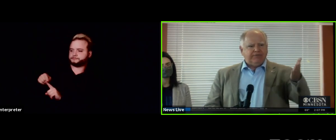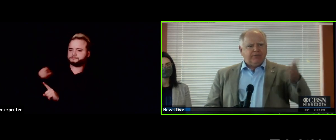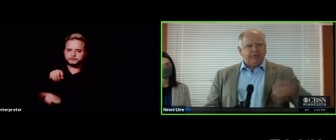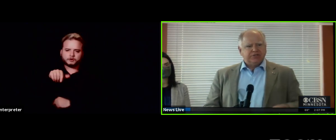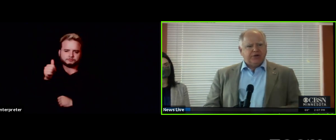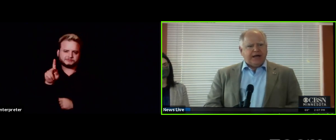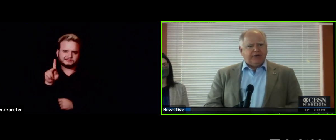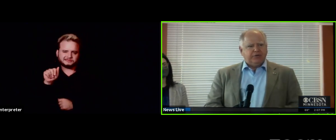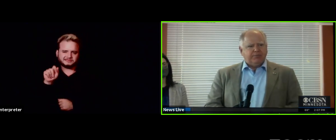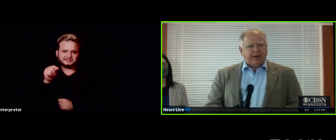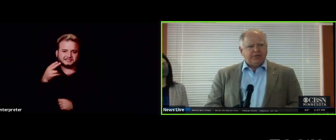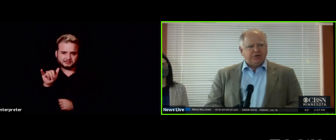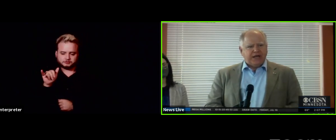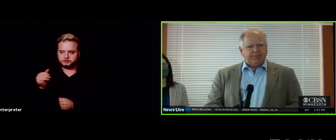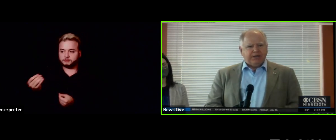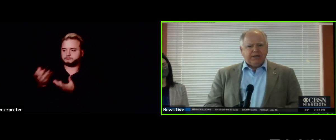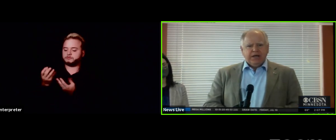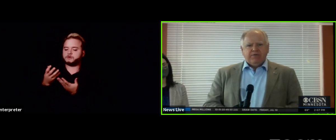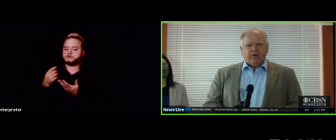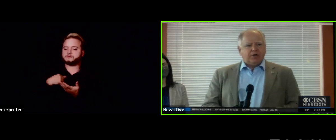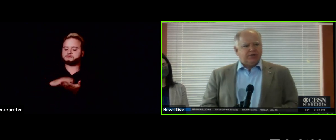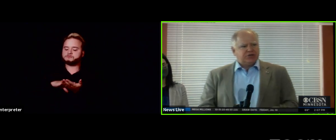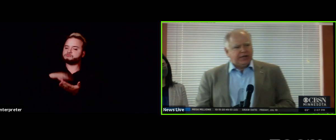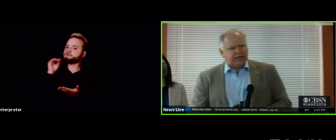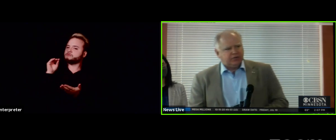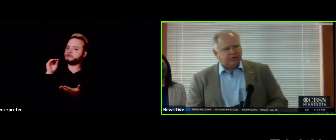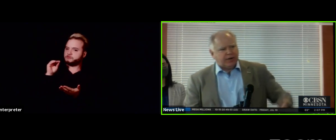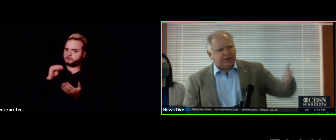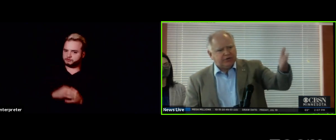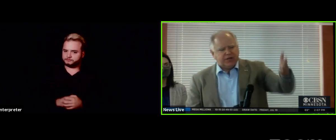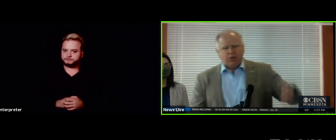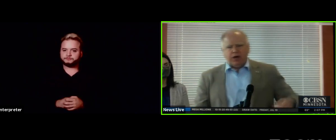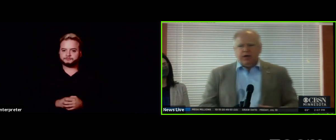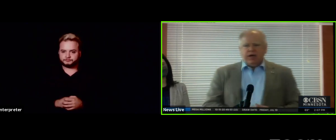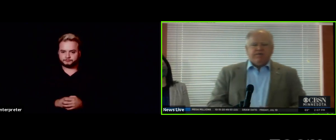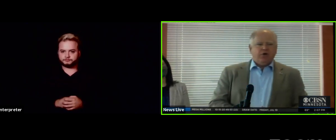from Minnesota Isles, Bobby Jo Champion, former Commissioner Higgins was around here somewhere